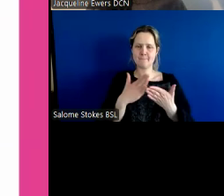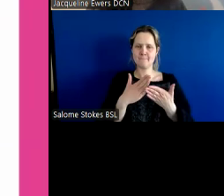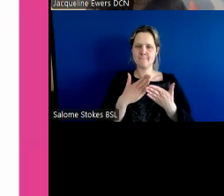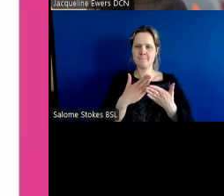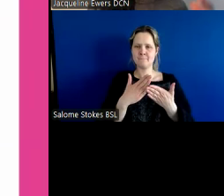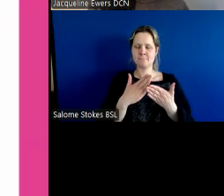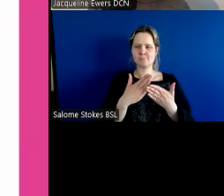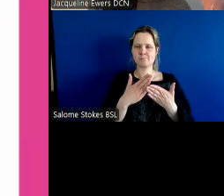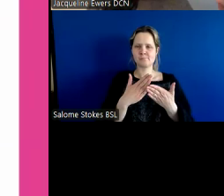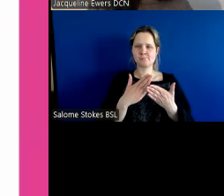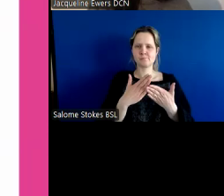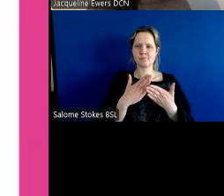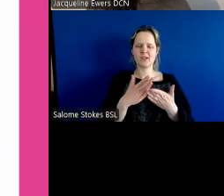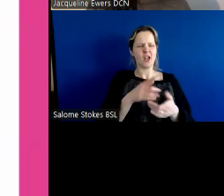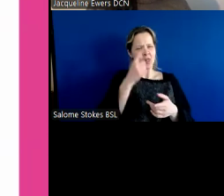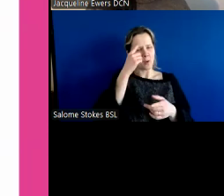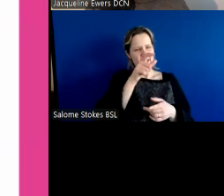to avoid people thinking they had to get a ticket,